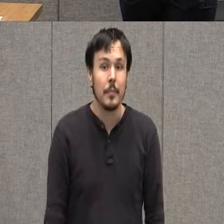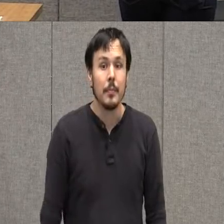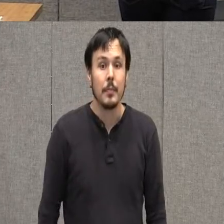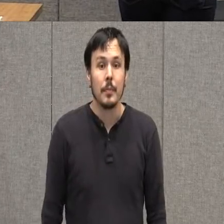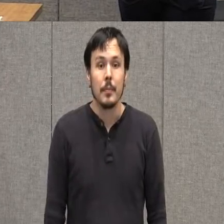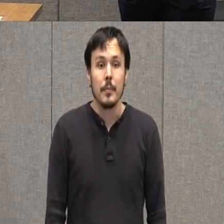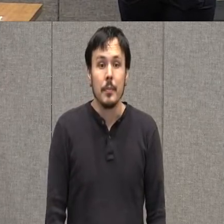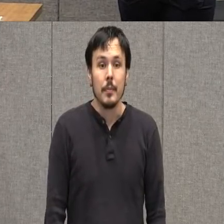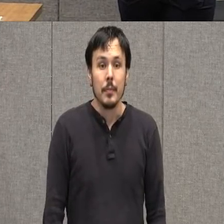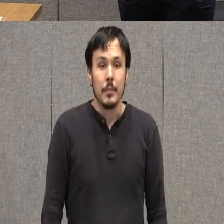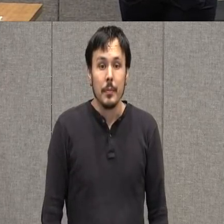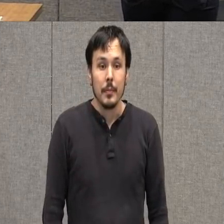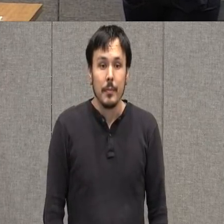[Potter] And then the arms.